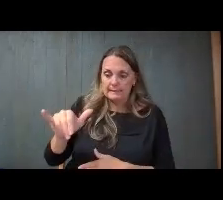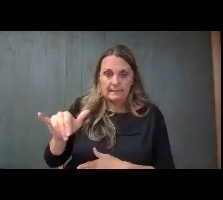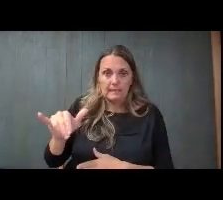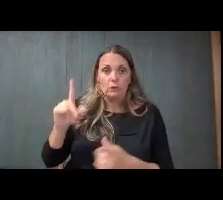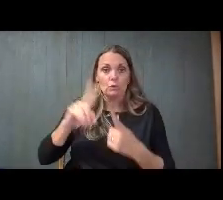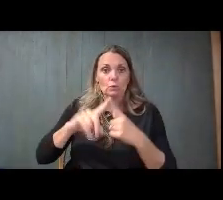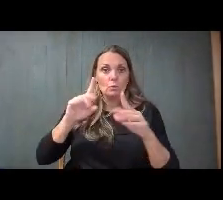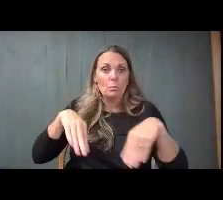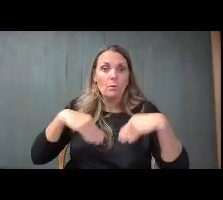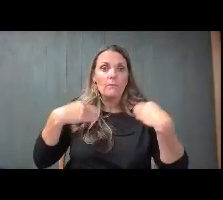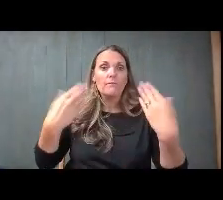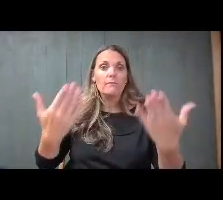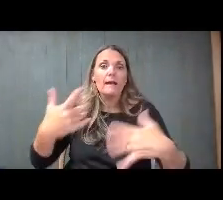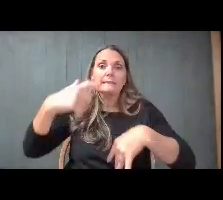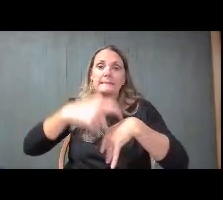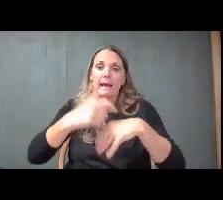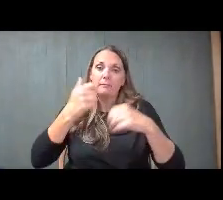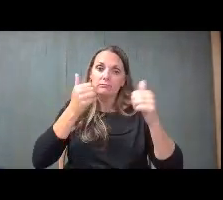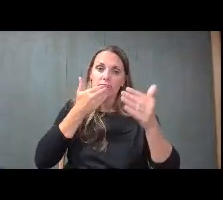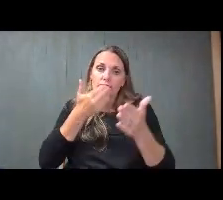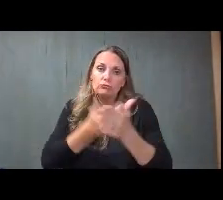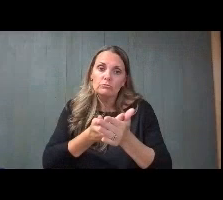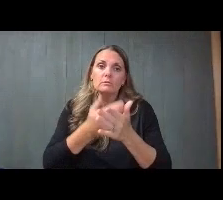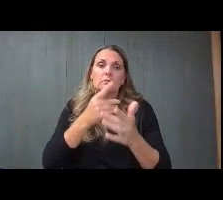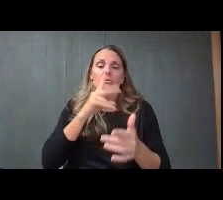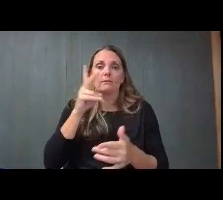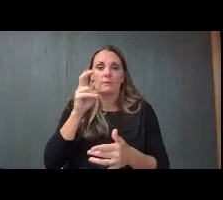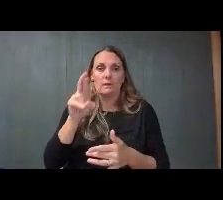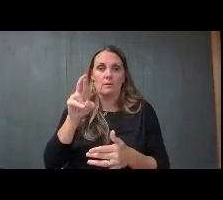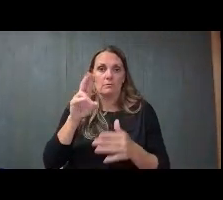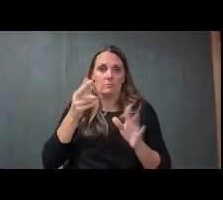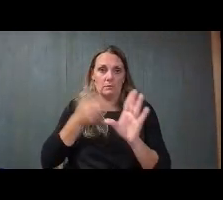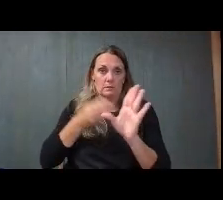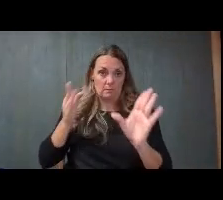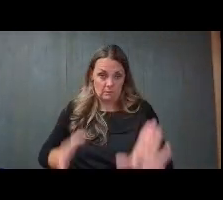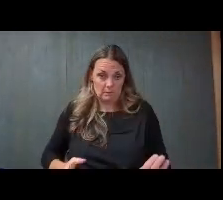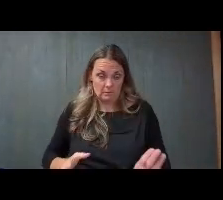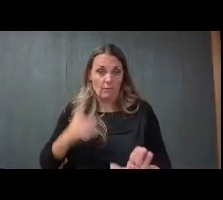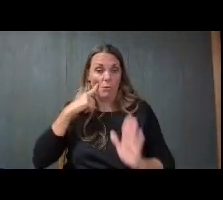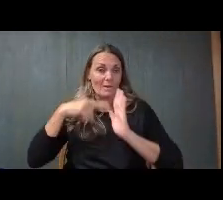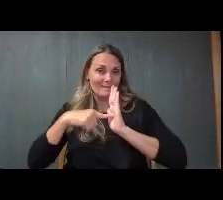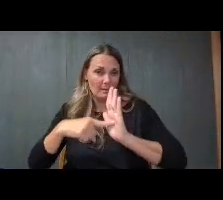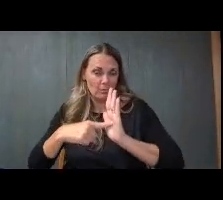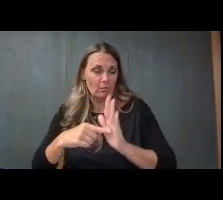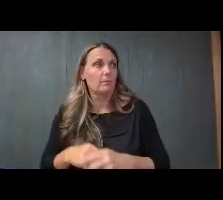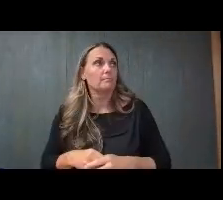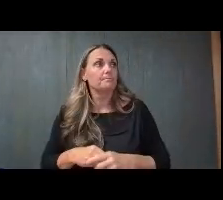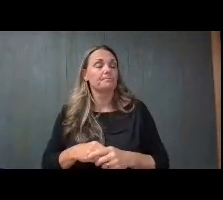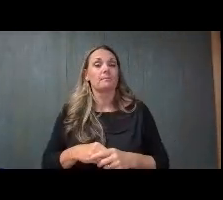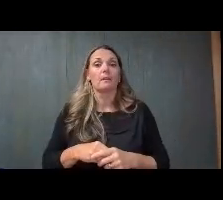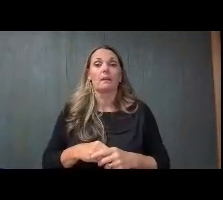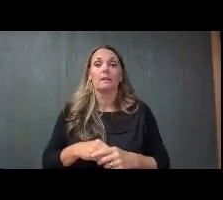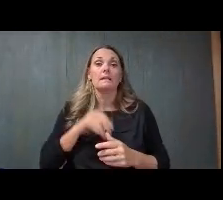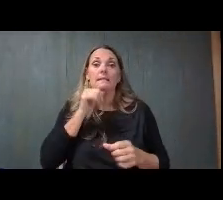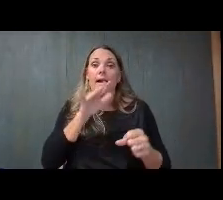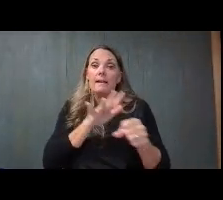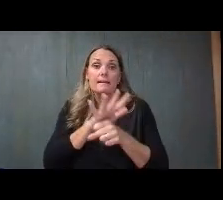timely and quality services to VR participants? For example, insufficient capacity to serve current